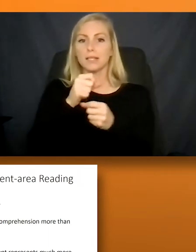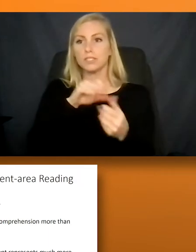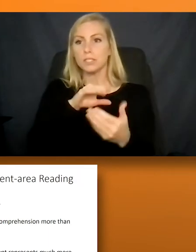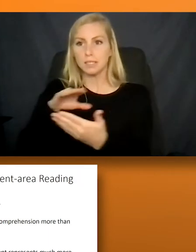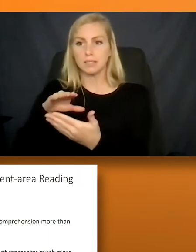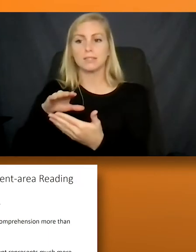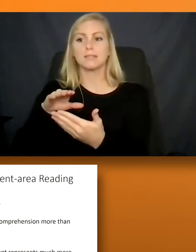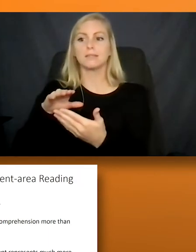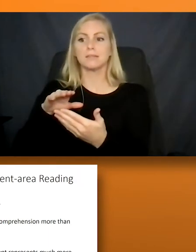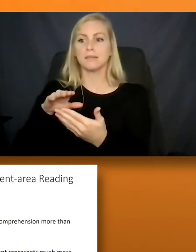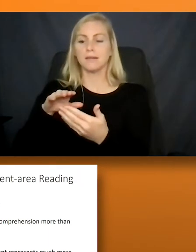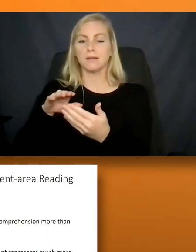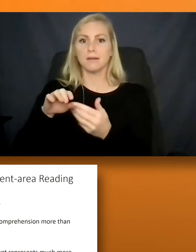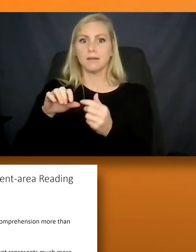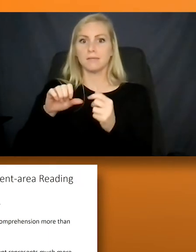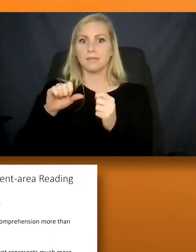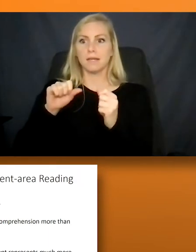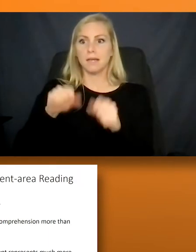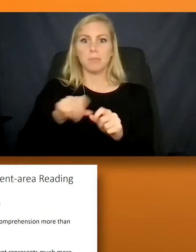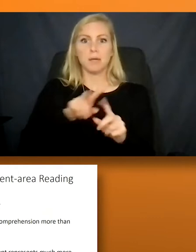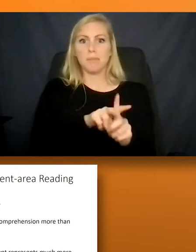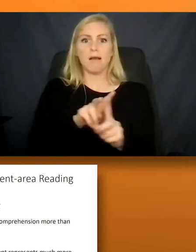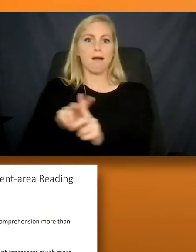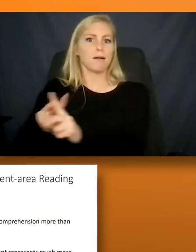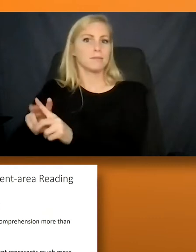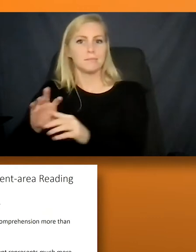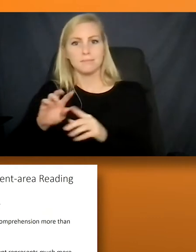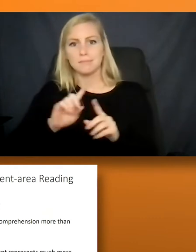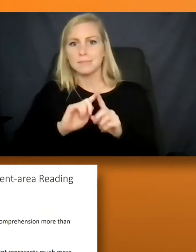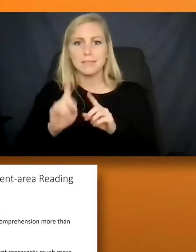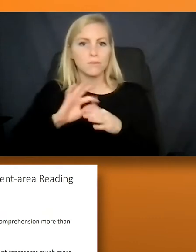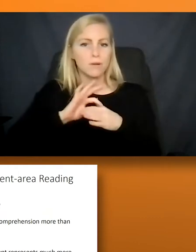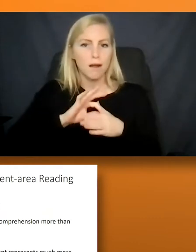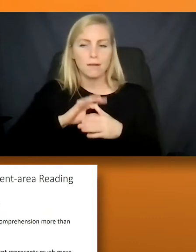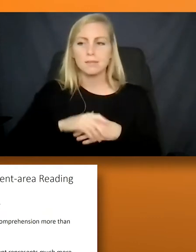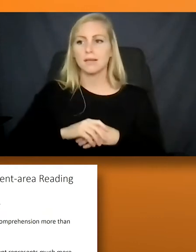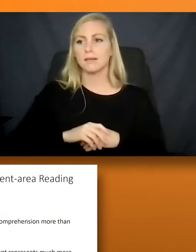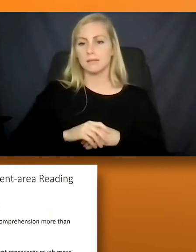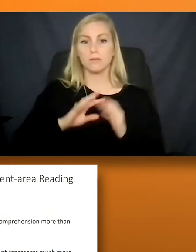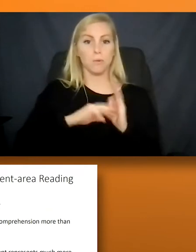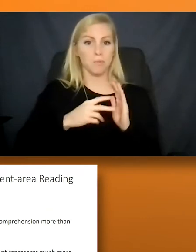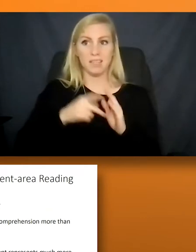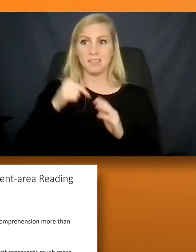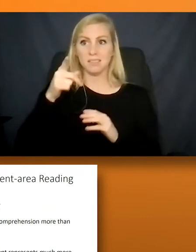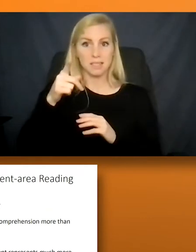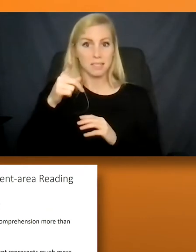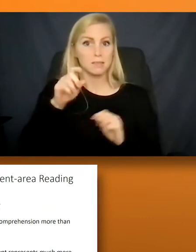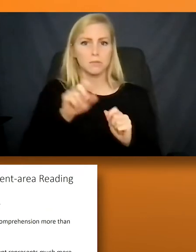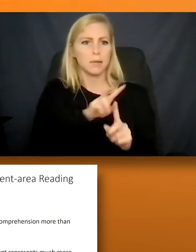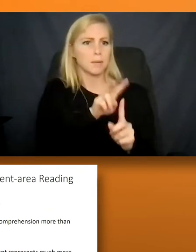that can go across a content, across different contents, meaning you could use this in math,